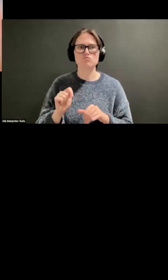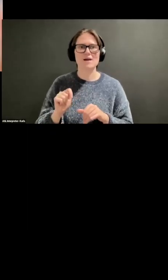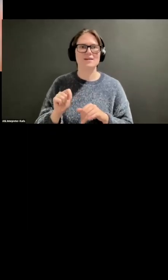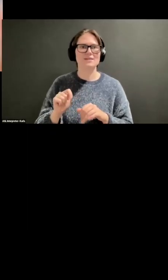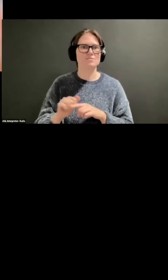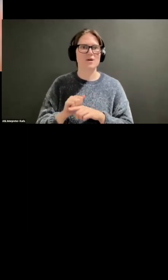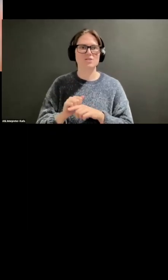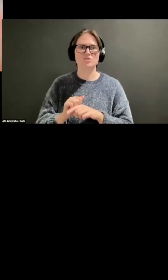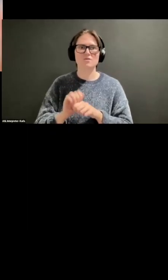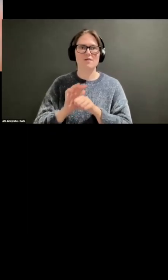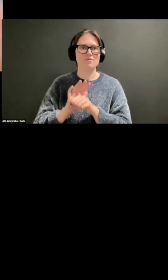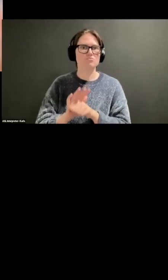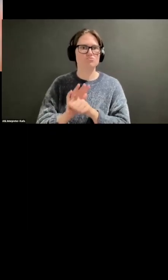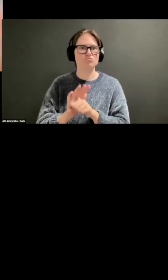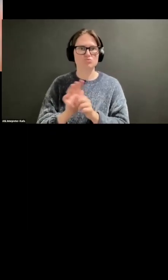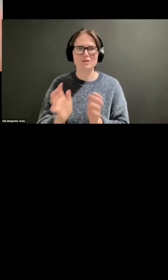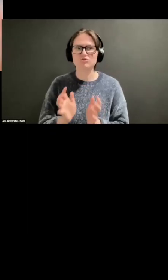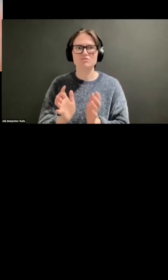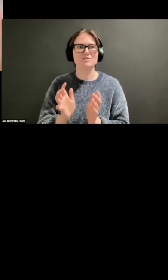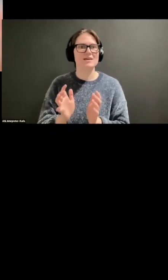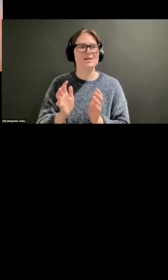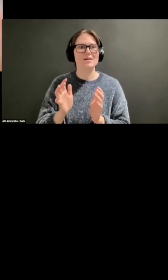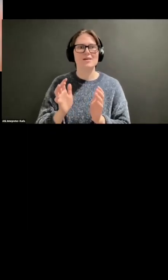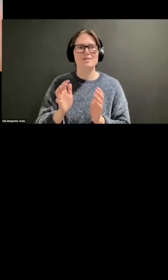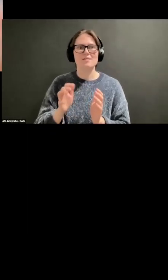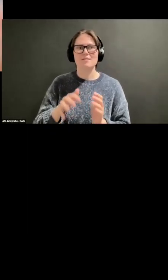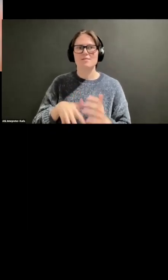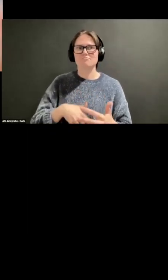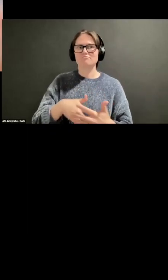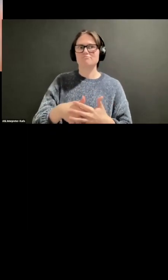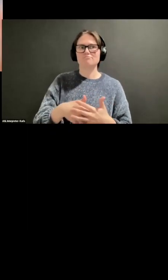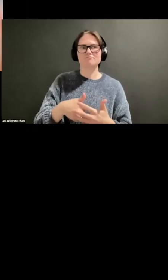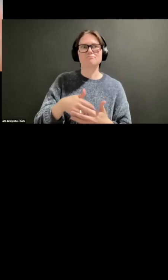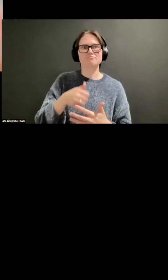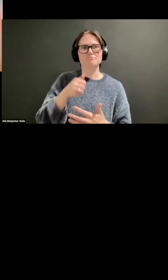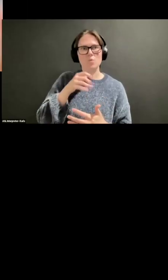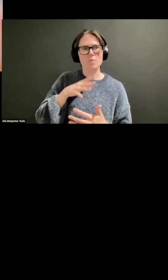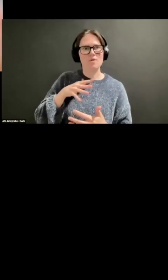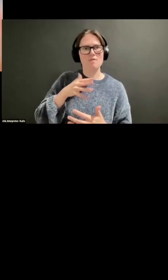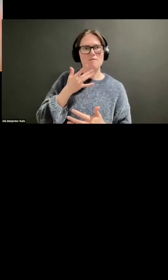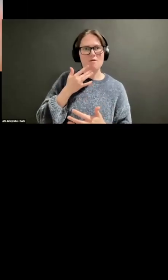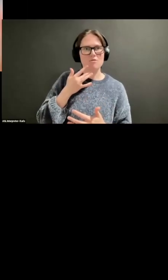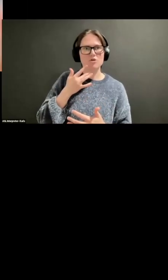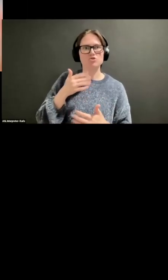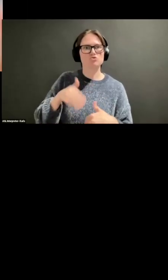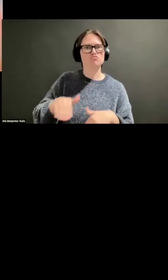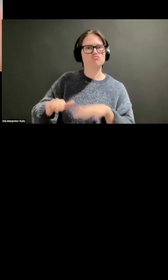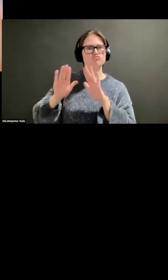There is a practice of not providing poor